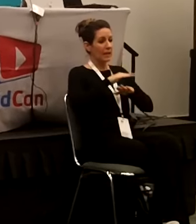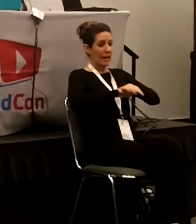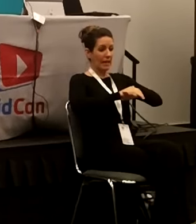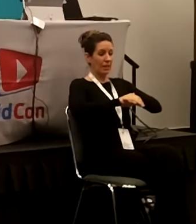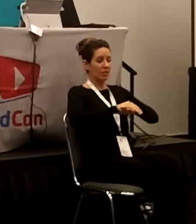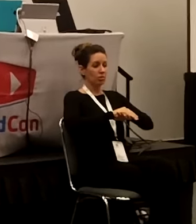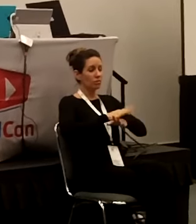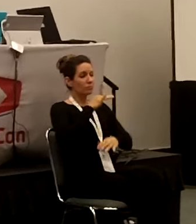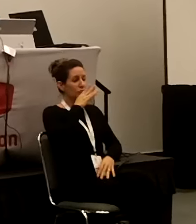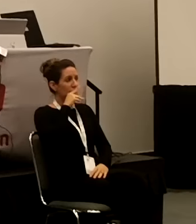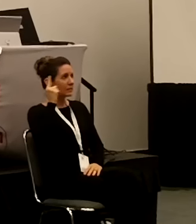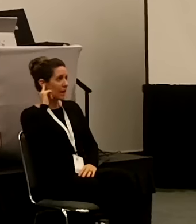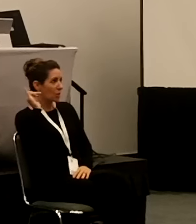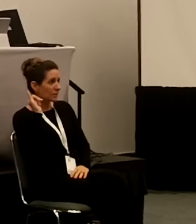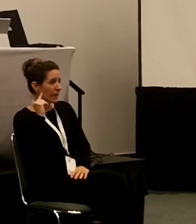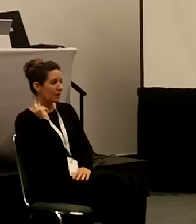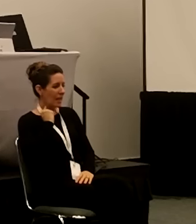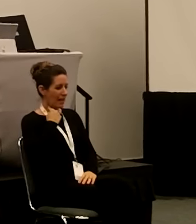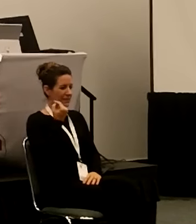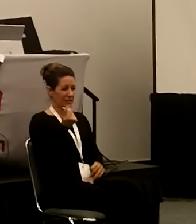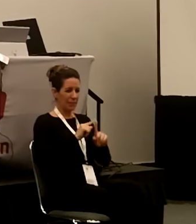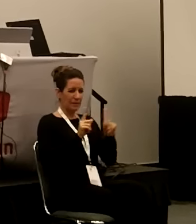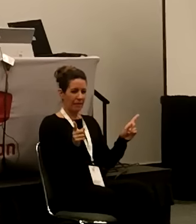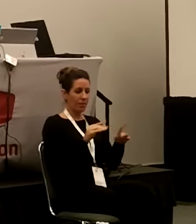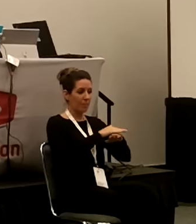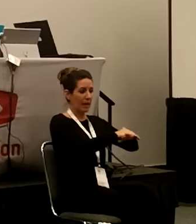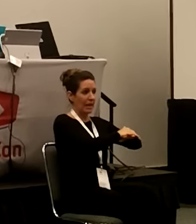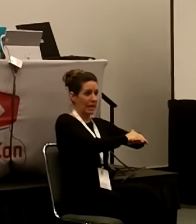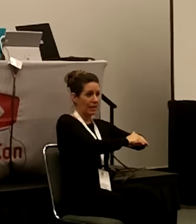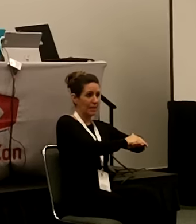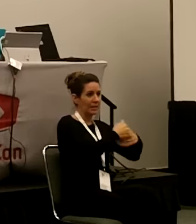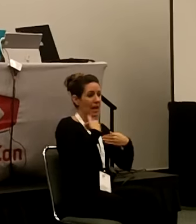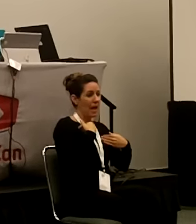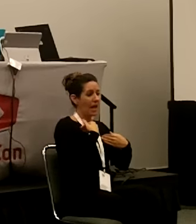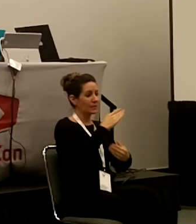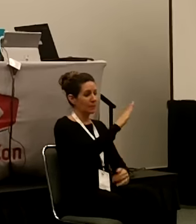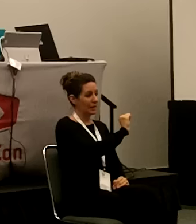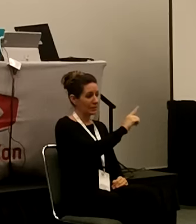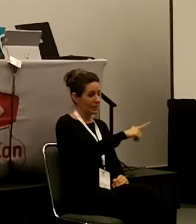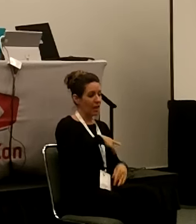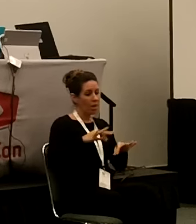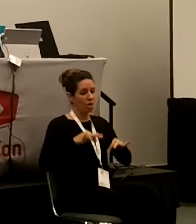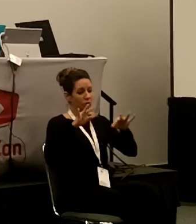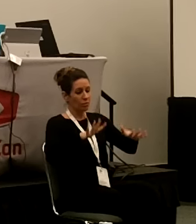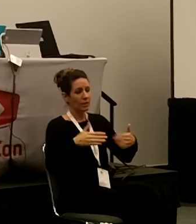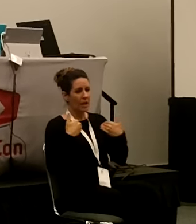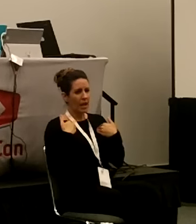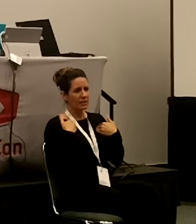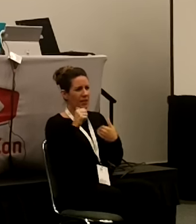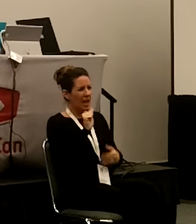the dialect's different, okay. But England has British Sign Language, Australia has... Auslan, is that how you pronounce it?